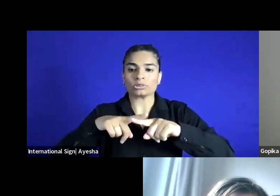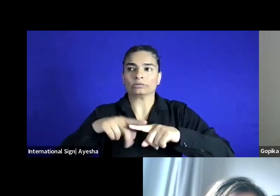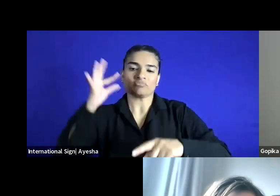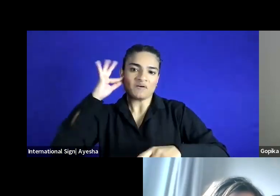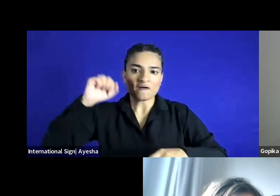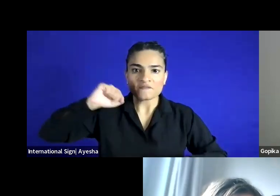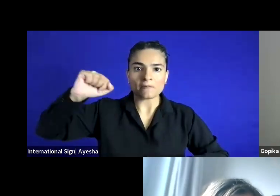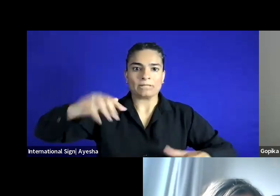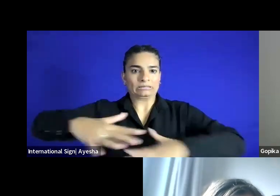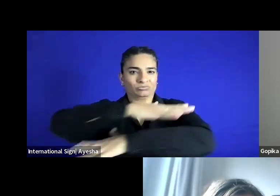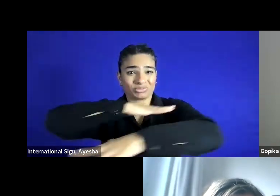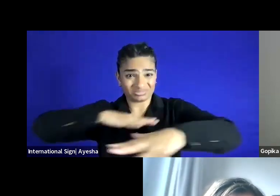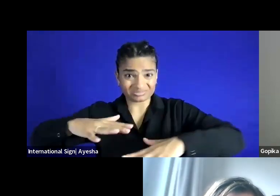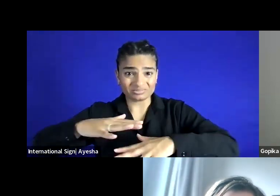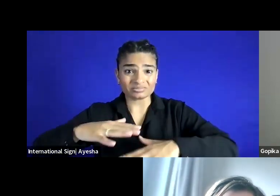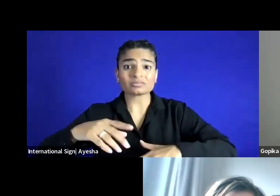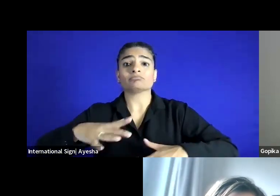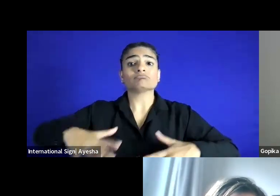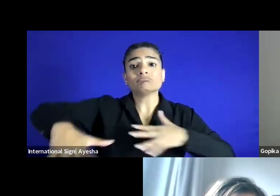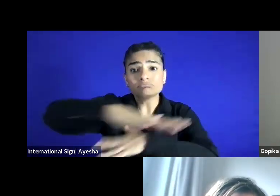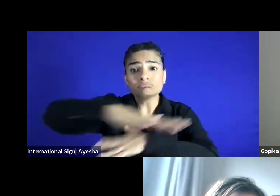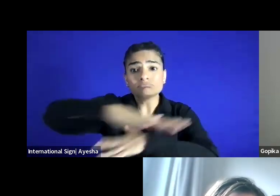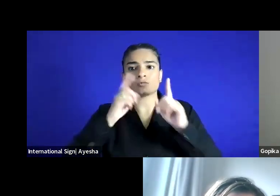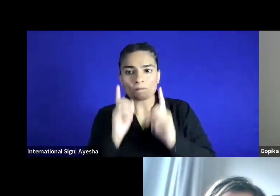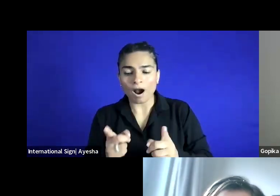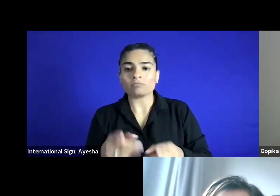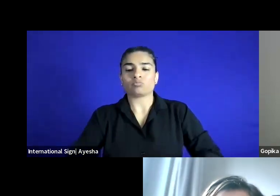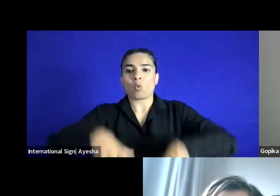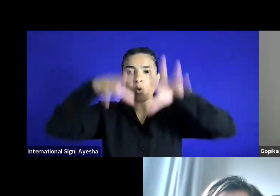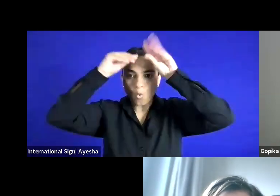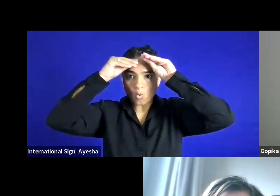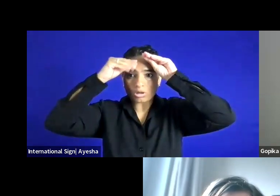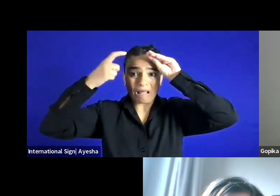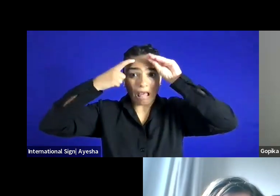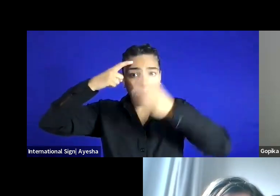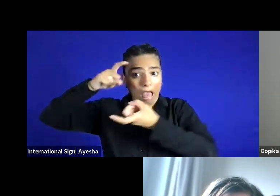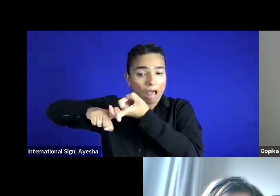and we want to assume best intentions at the same time. Our level of